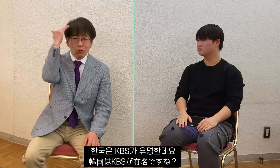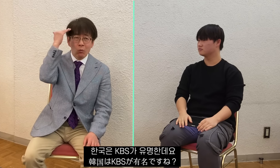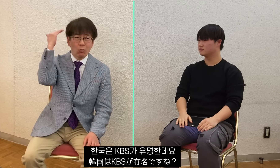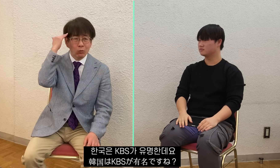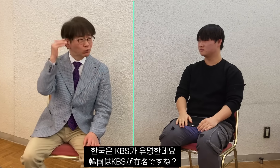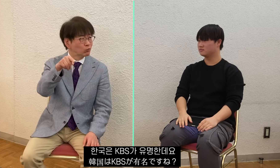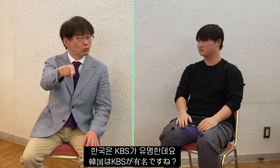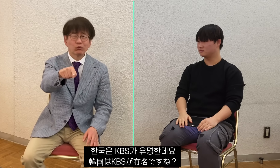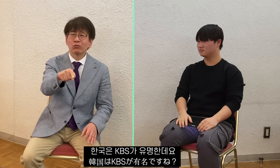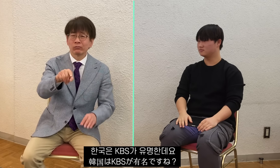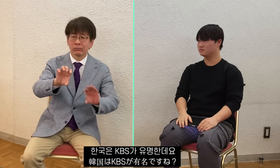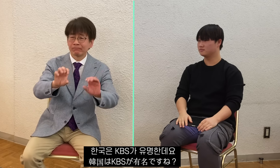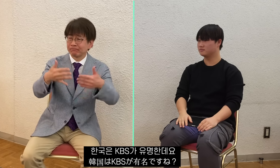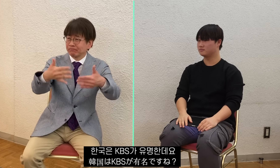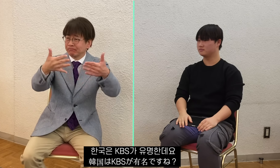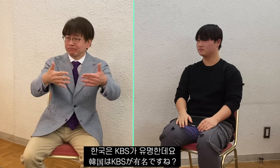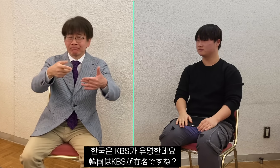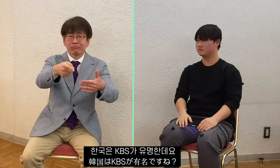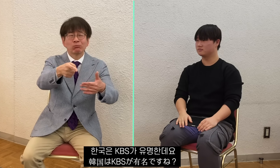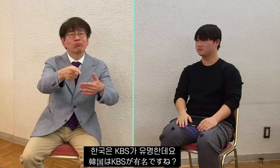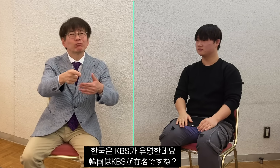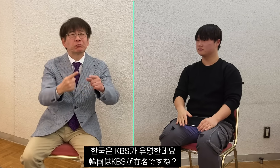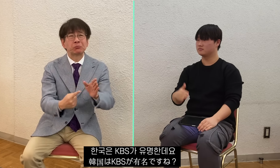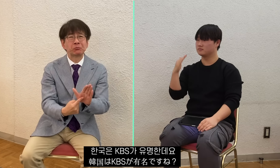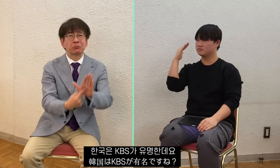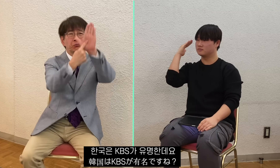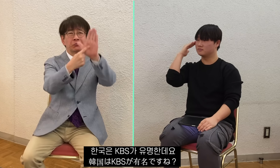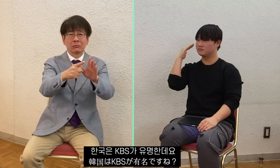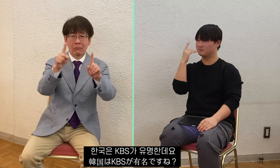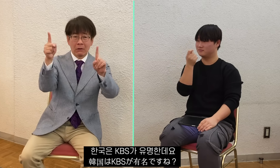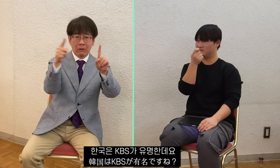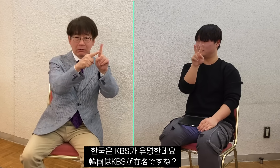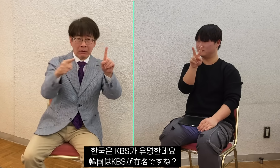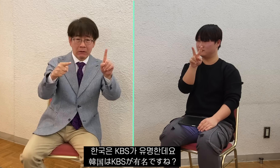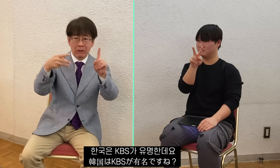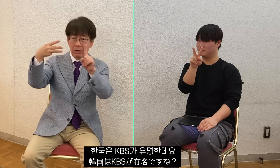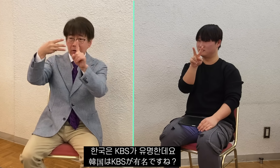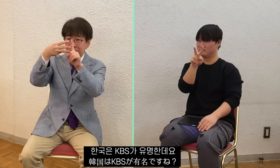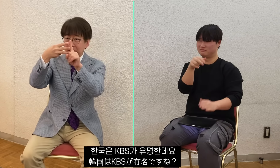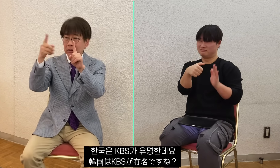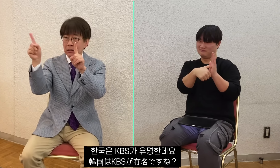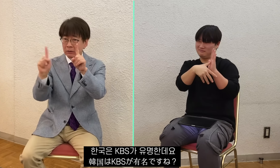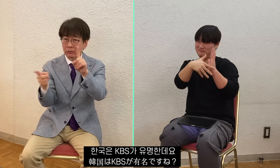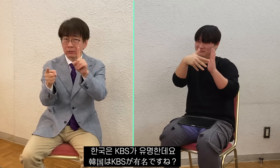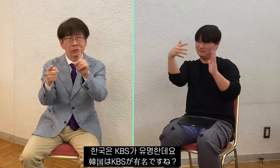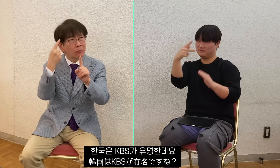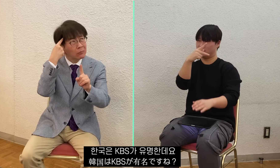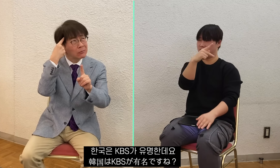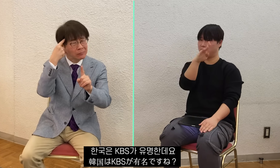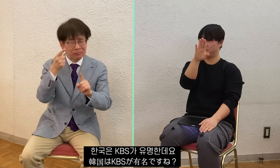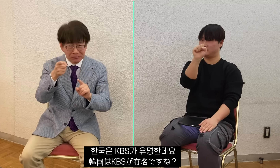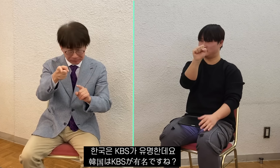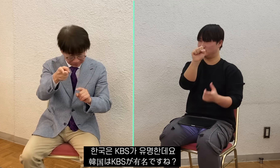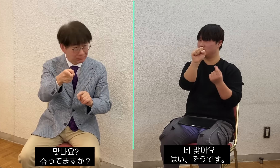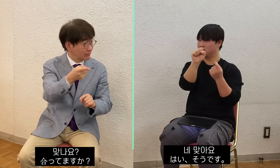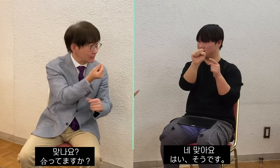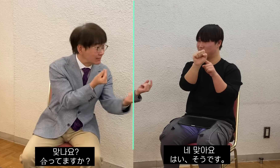KBS is famous in Korea.